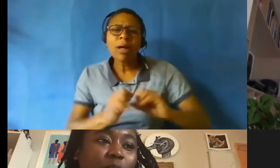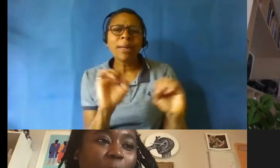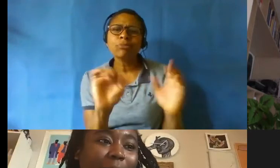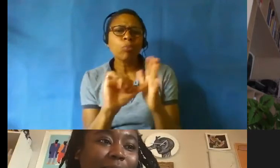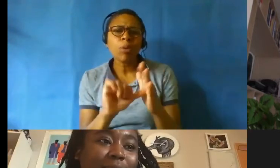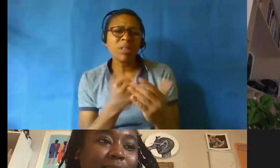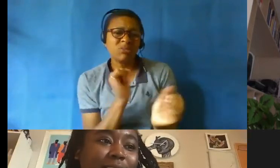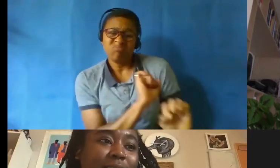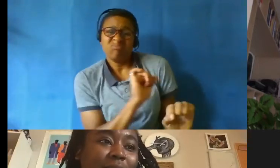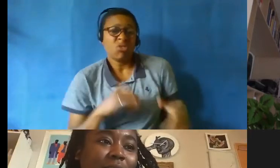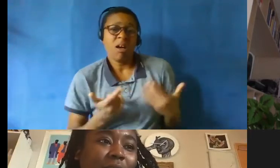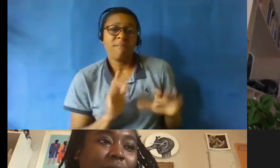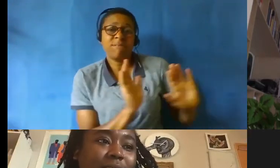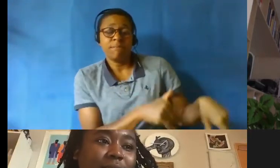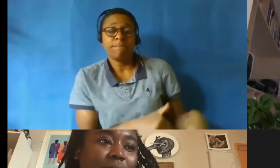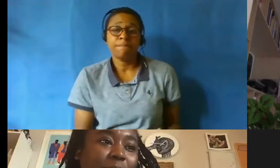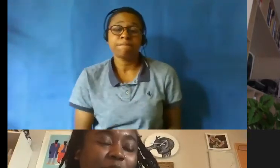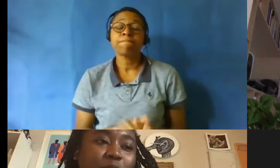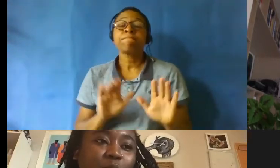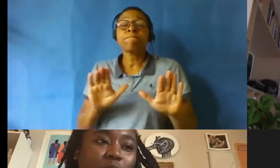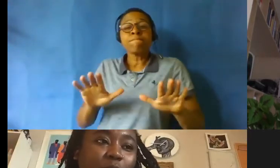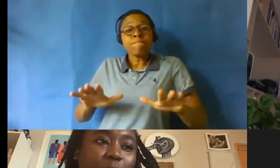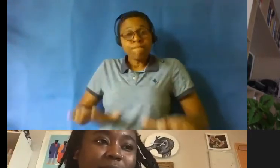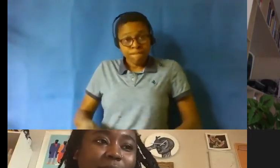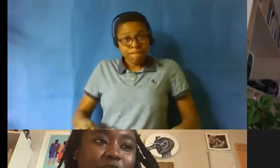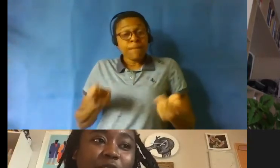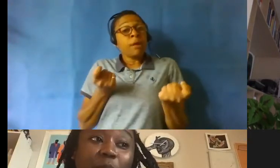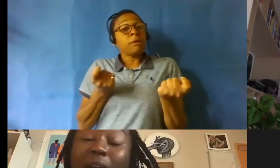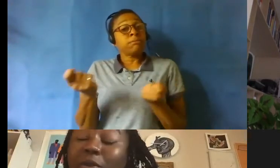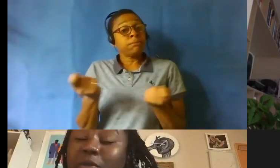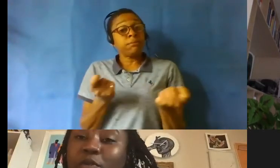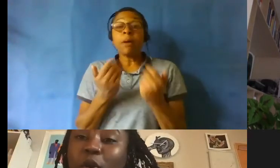of our panelists and for those wonderful presentations we're now going to move on